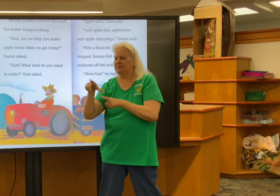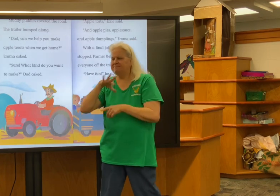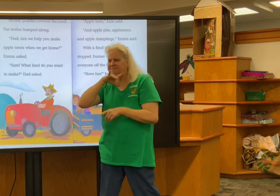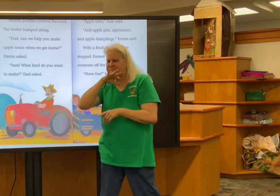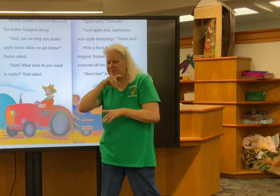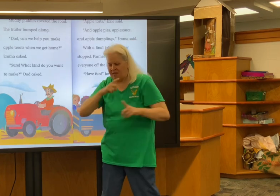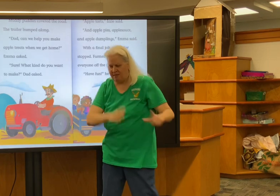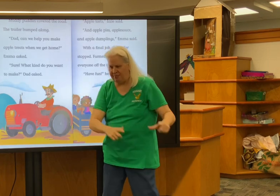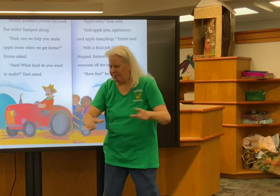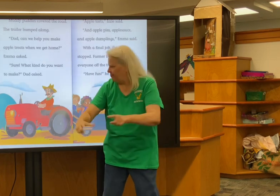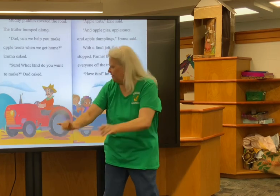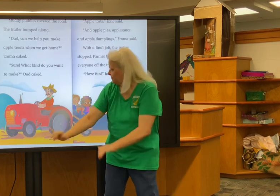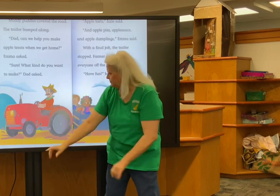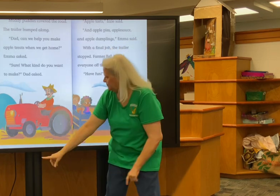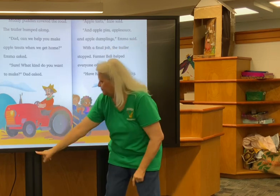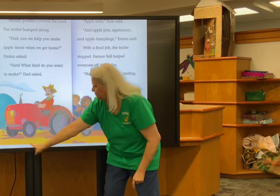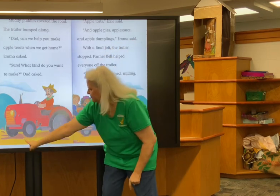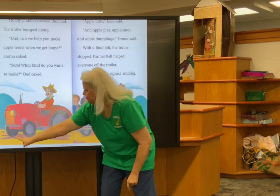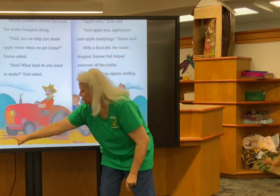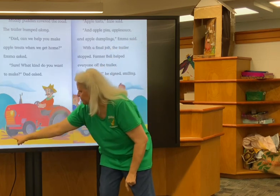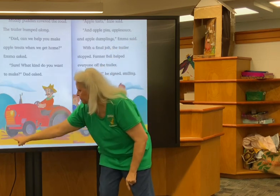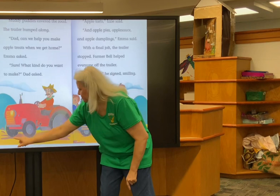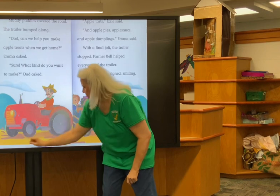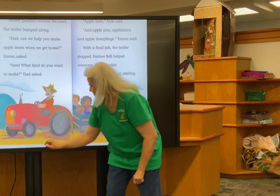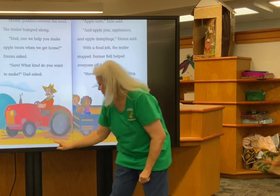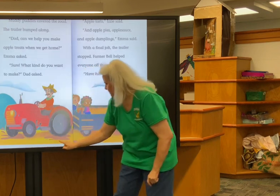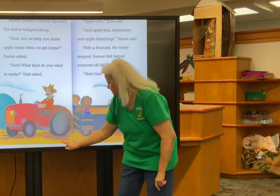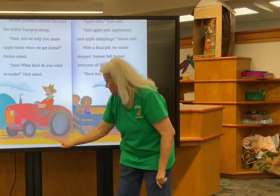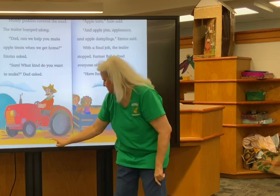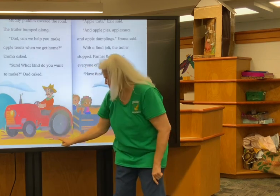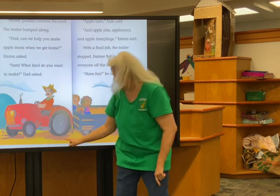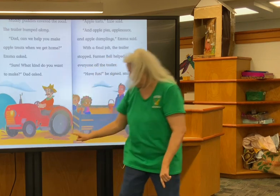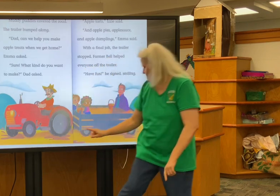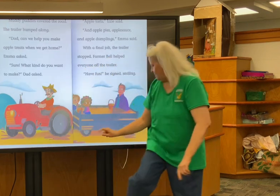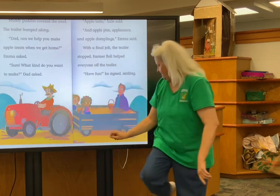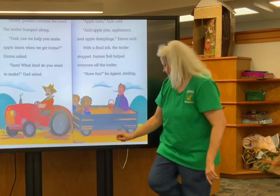Muddy puddles covered the road, see the brown spots?